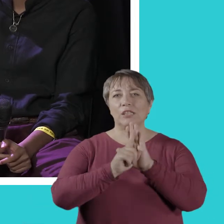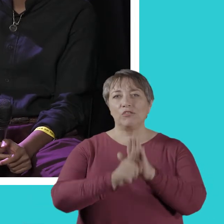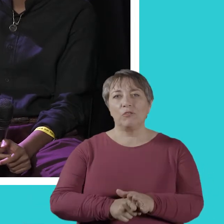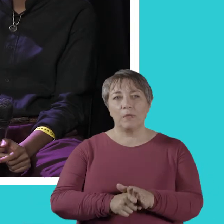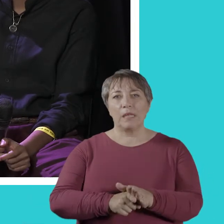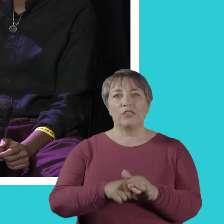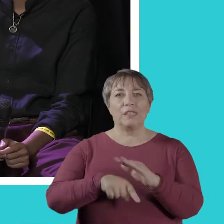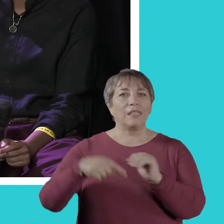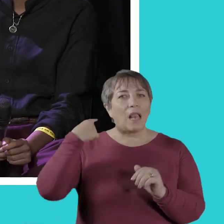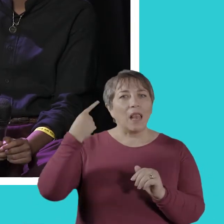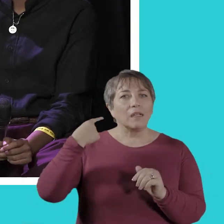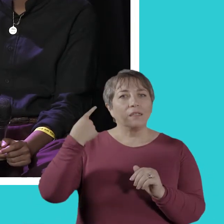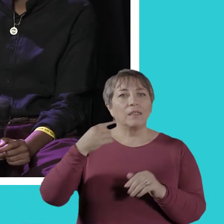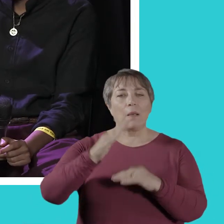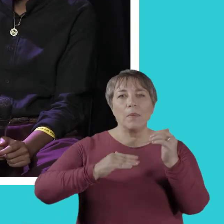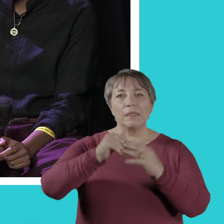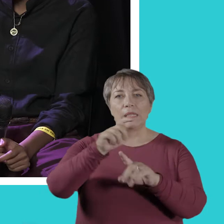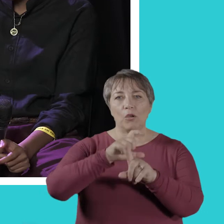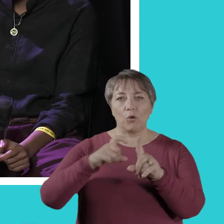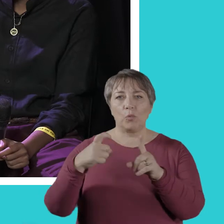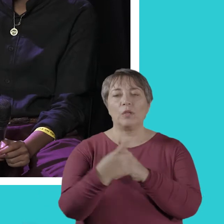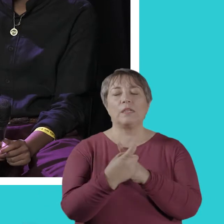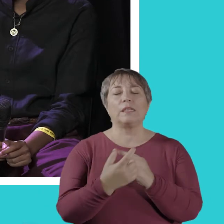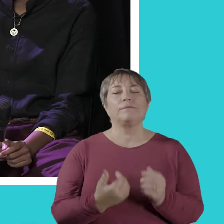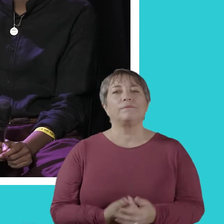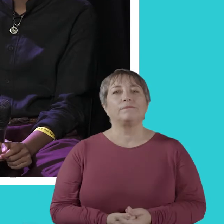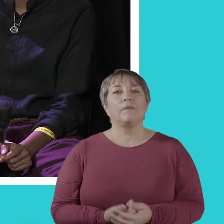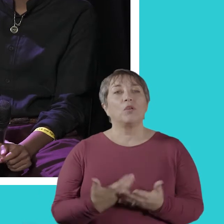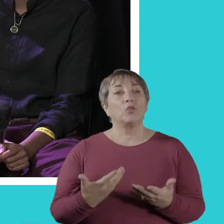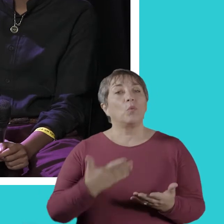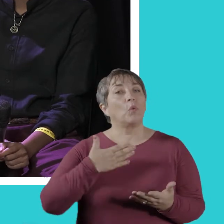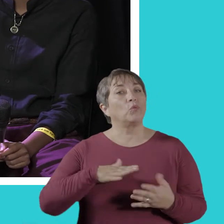our connections and build community. So I'm going to just start off actually because I think those